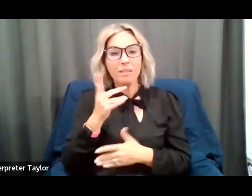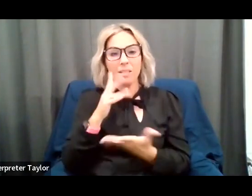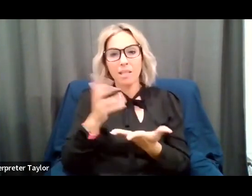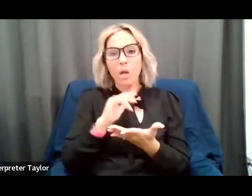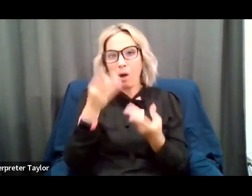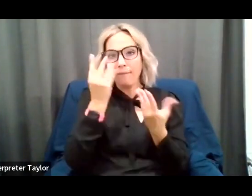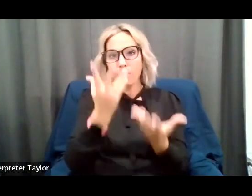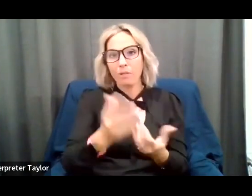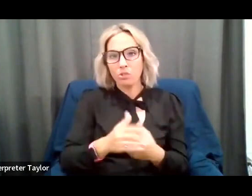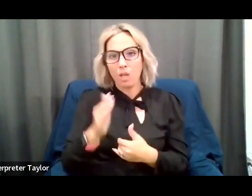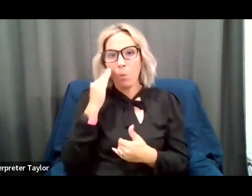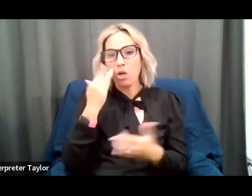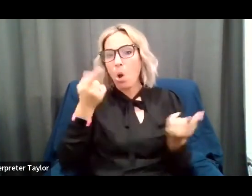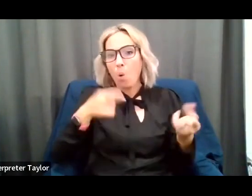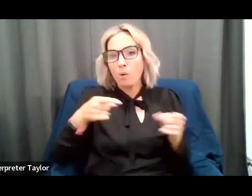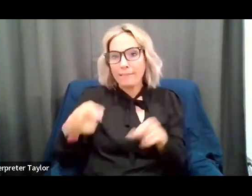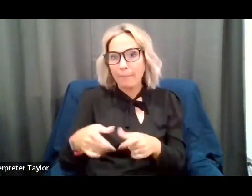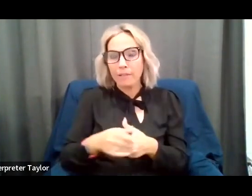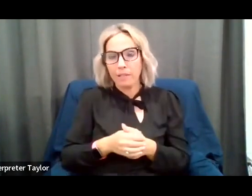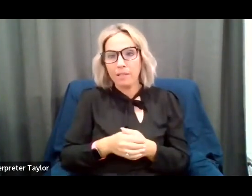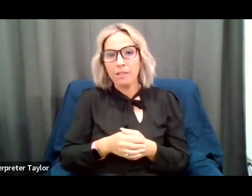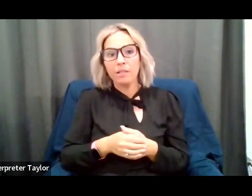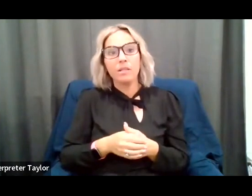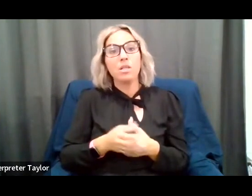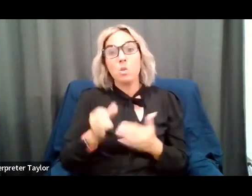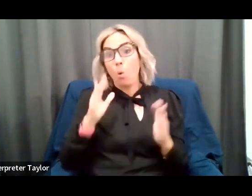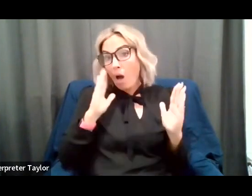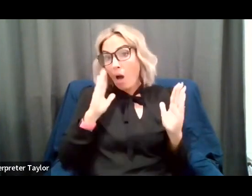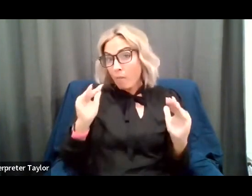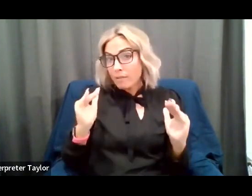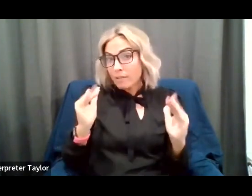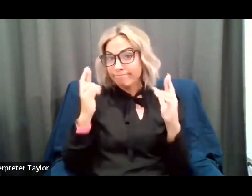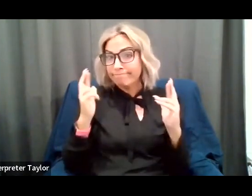They want to know what's going on. And so hopefully this letter will go out